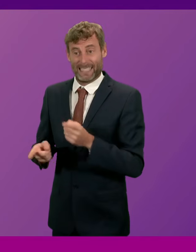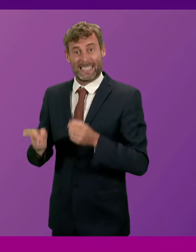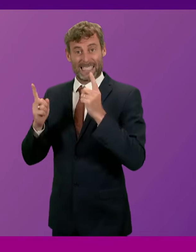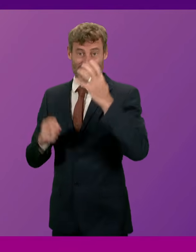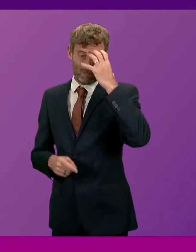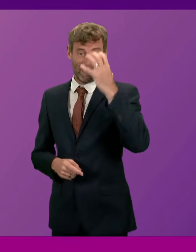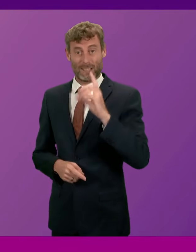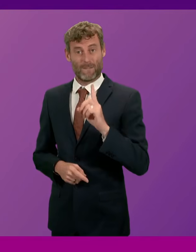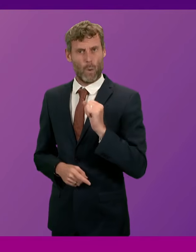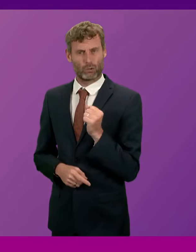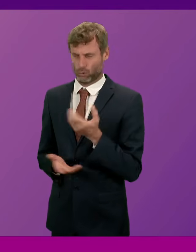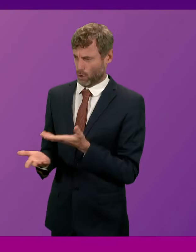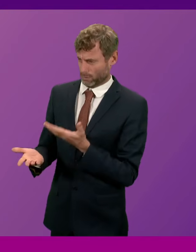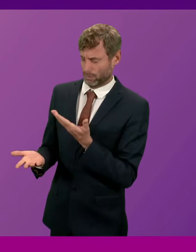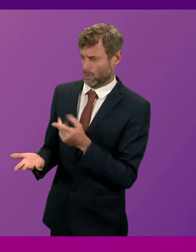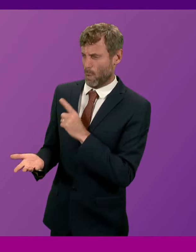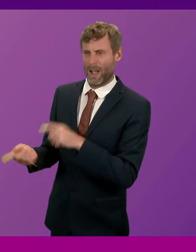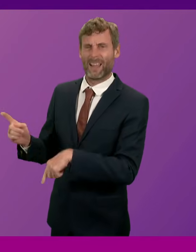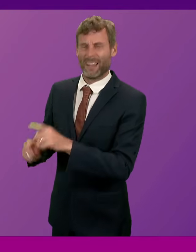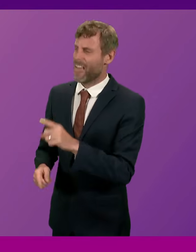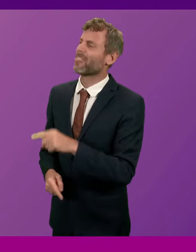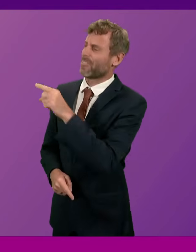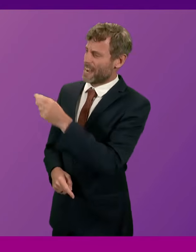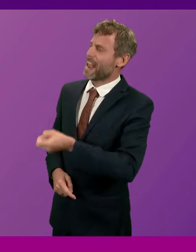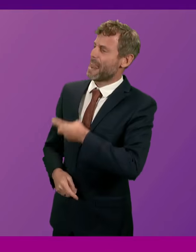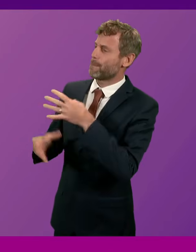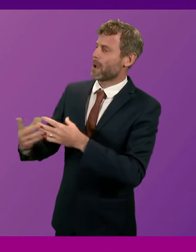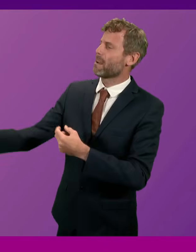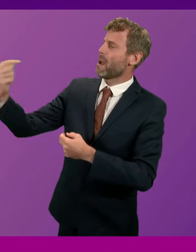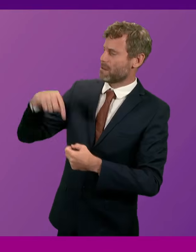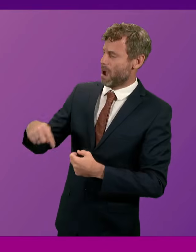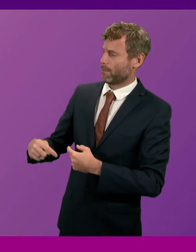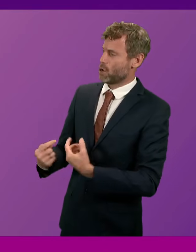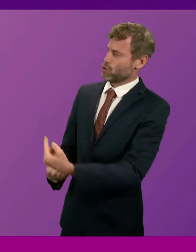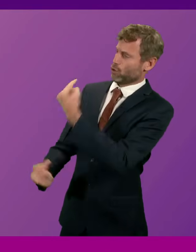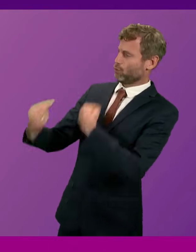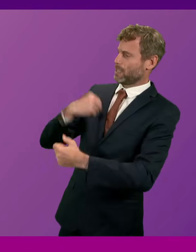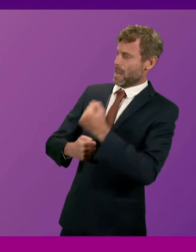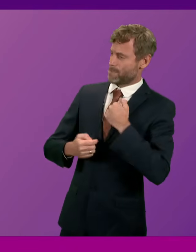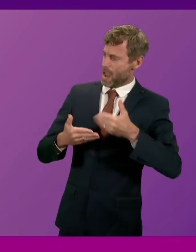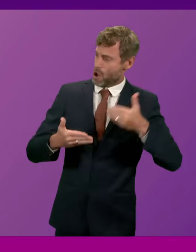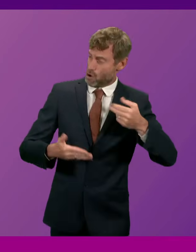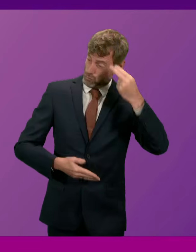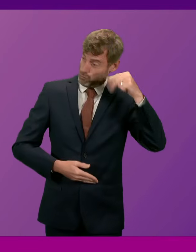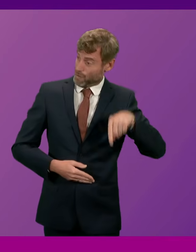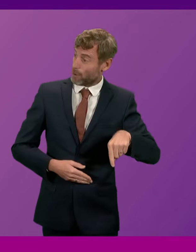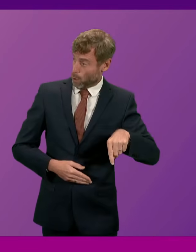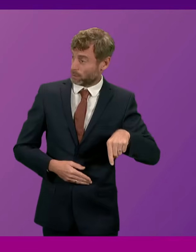How on earth can Labour challenge me on my record when a Labour Government is presiding